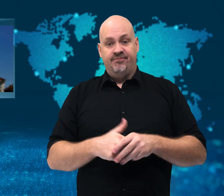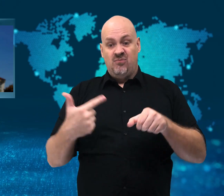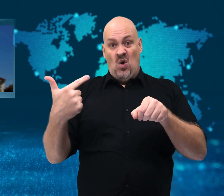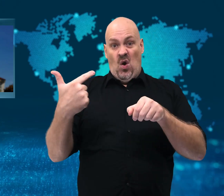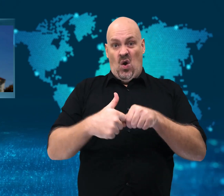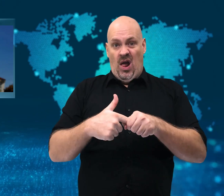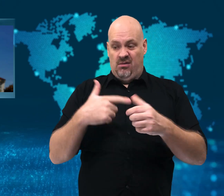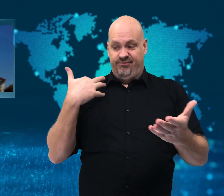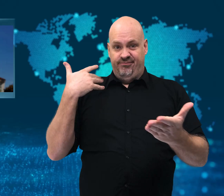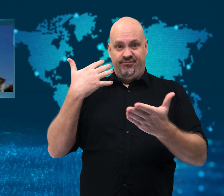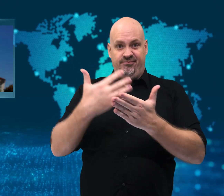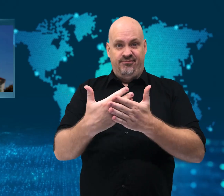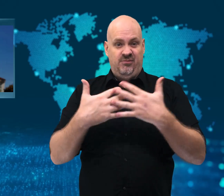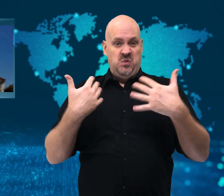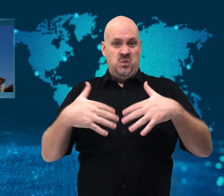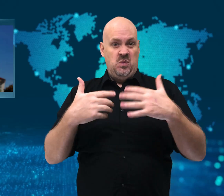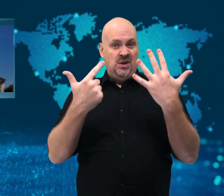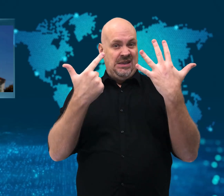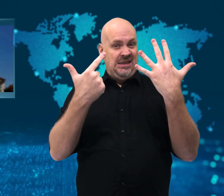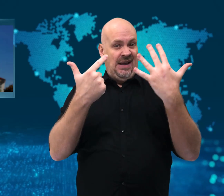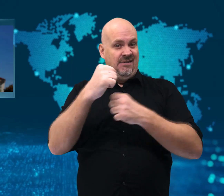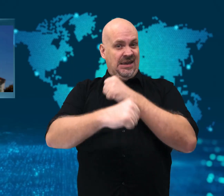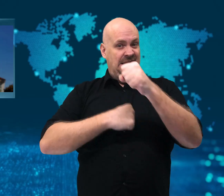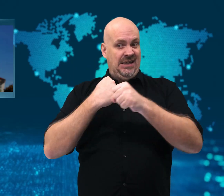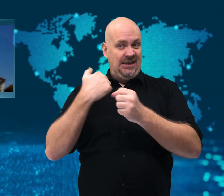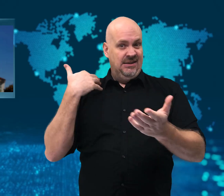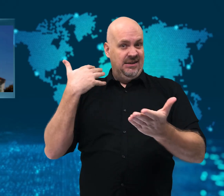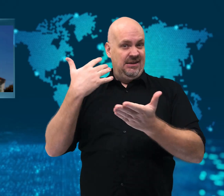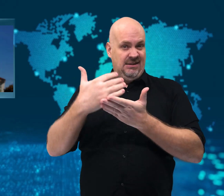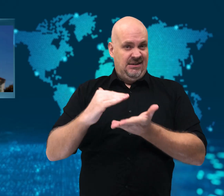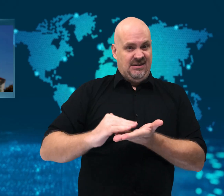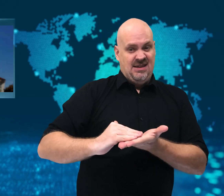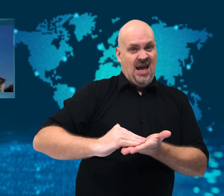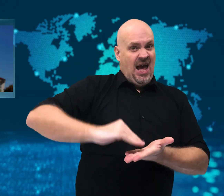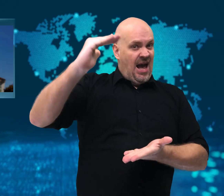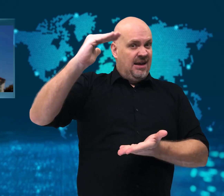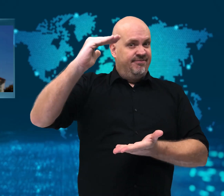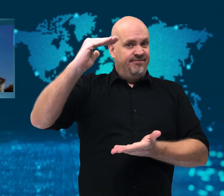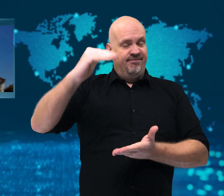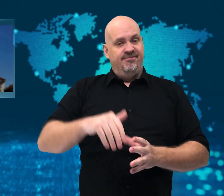Crude prices have now hit a seven-year high.